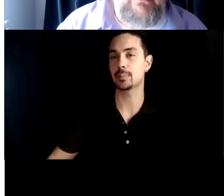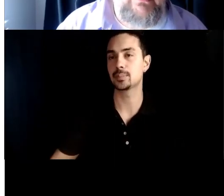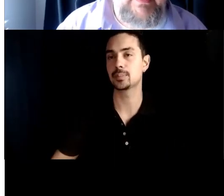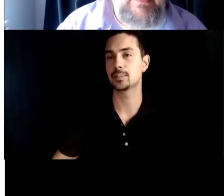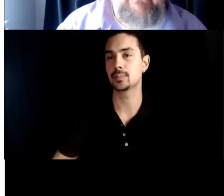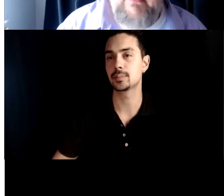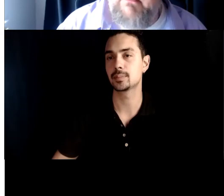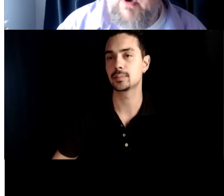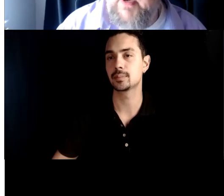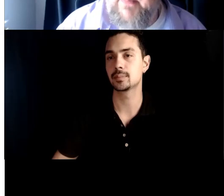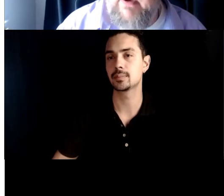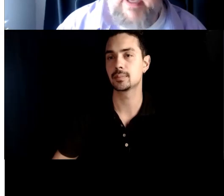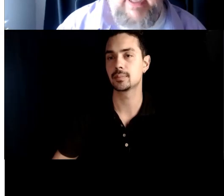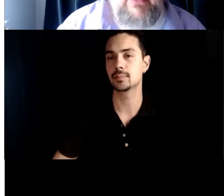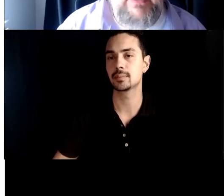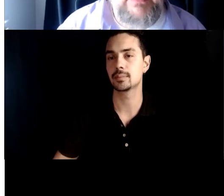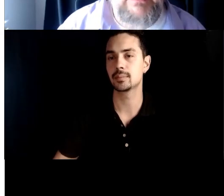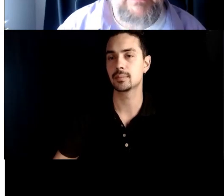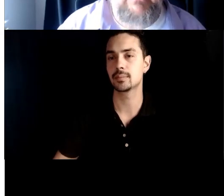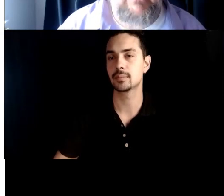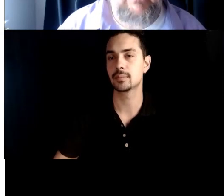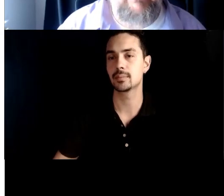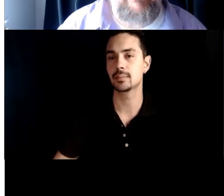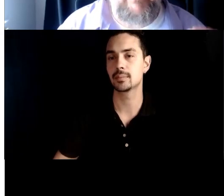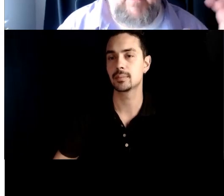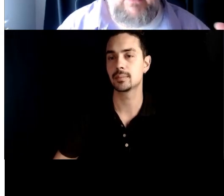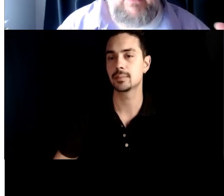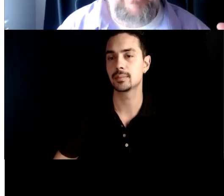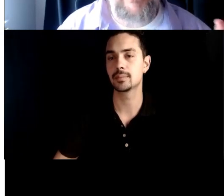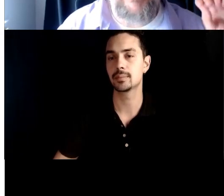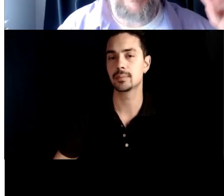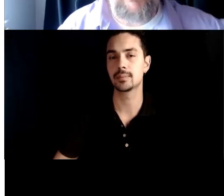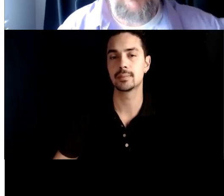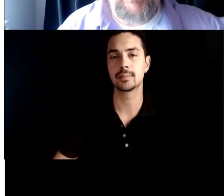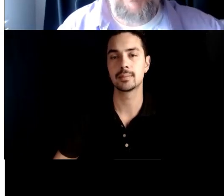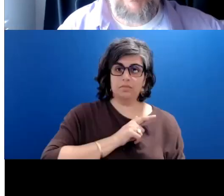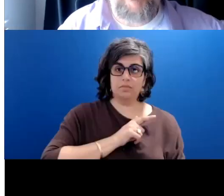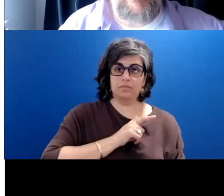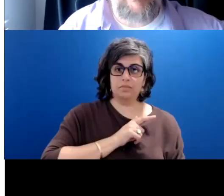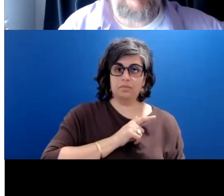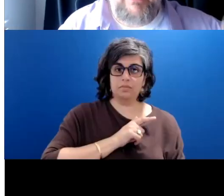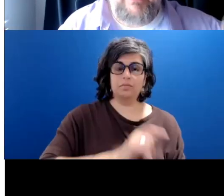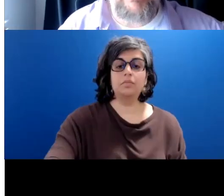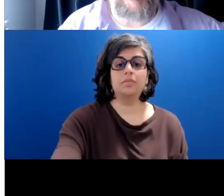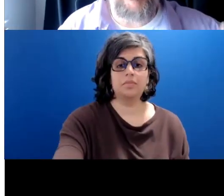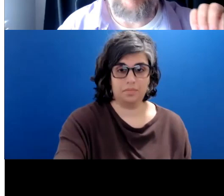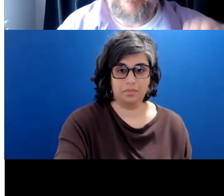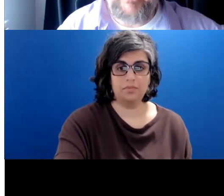So let's talk for a moment about how this, all of this, so the standards of care, the legislation,